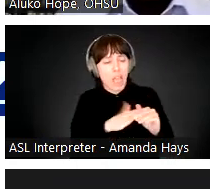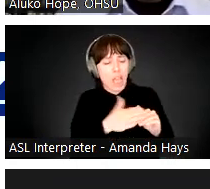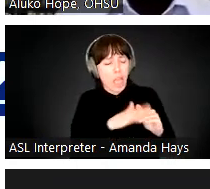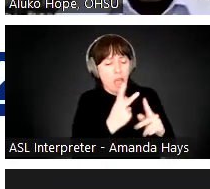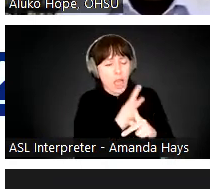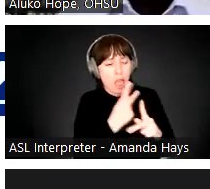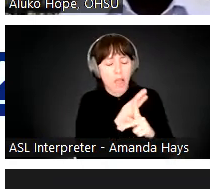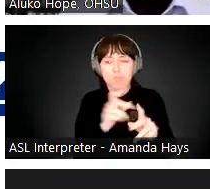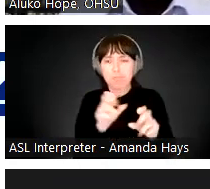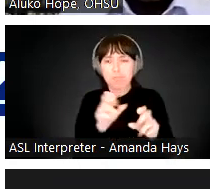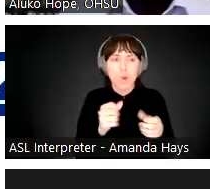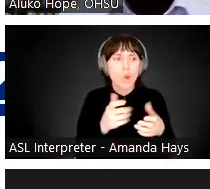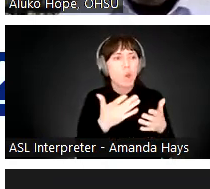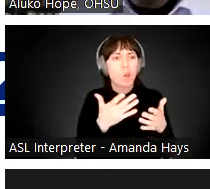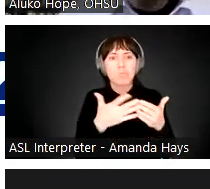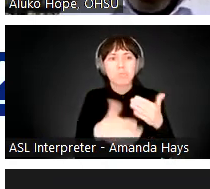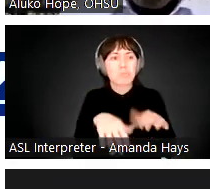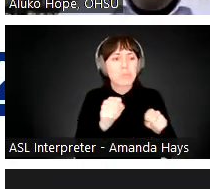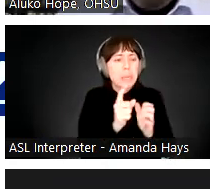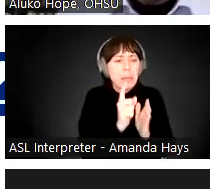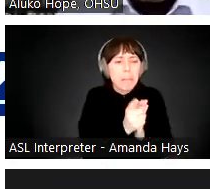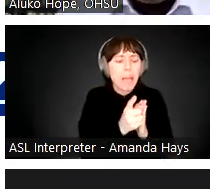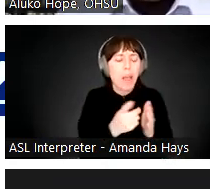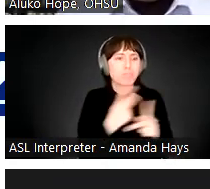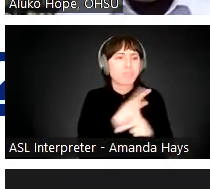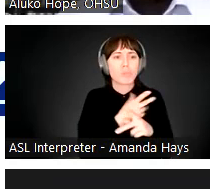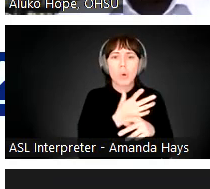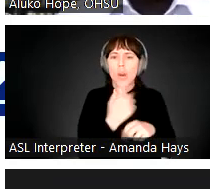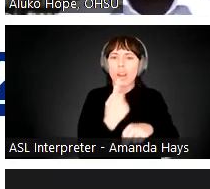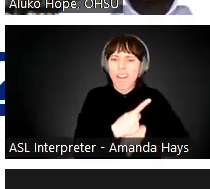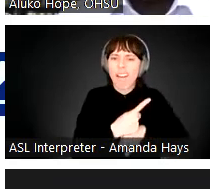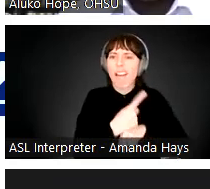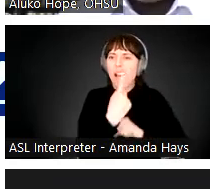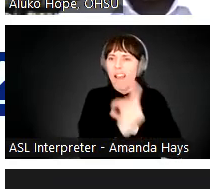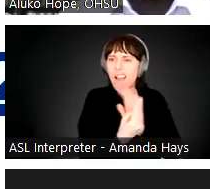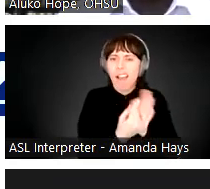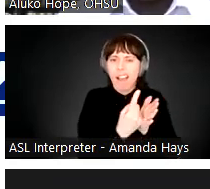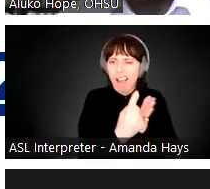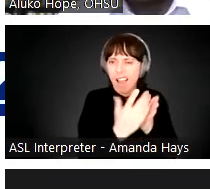or days after the overdoing. And so the overdoing could be either